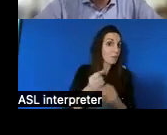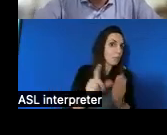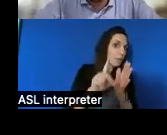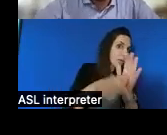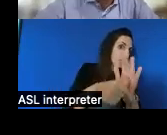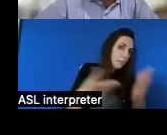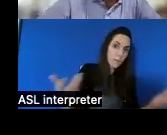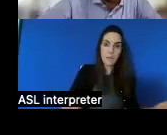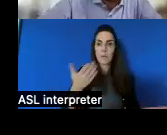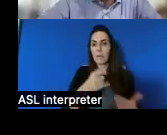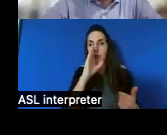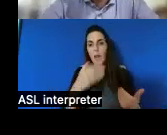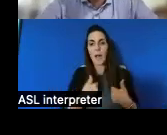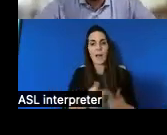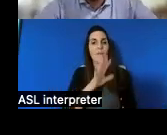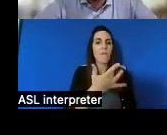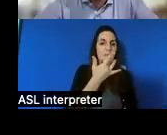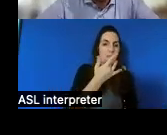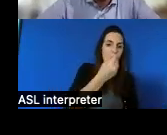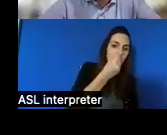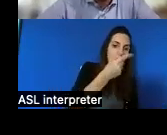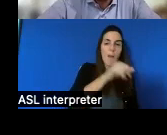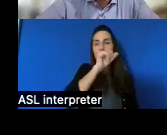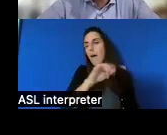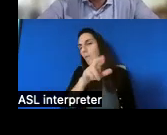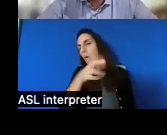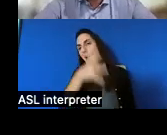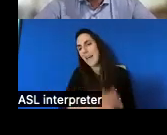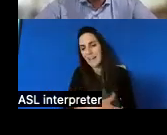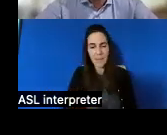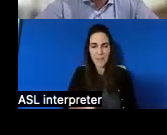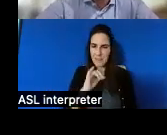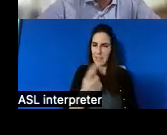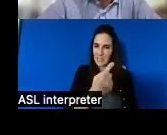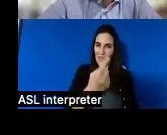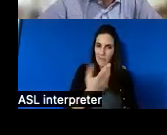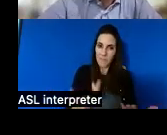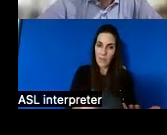they love and hate right so those things need to get updated so that something happens to you you